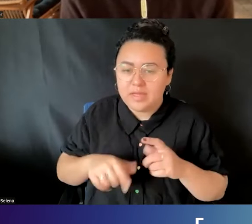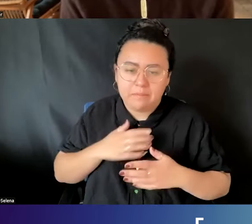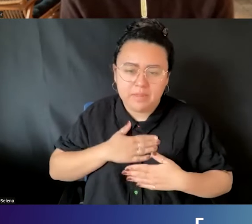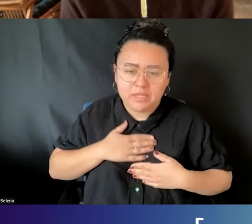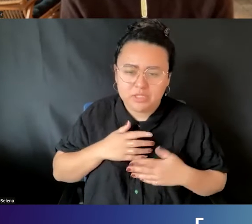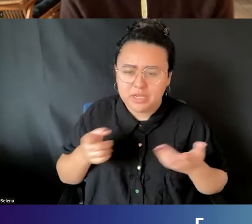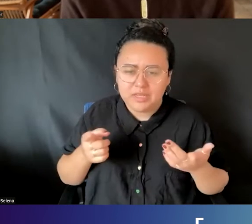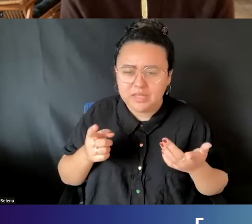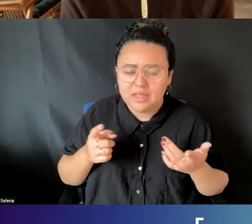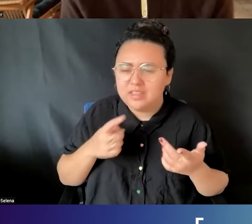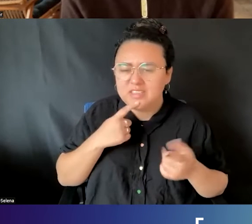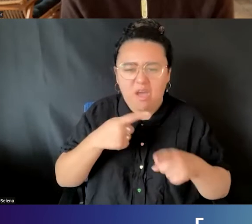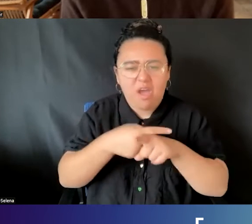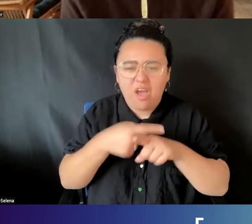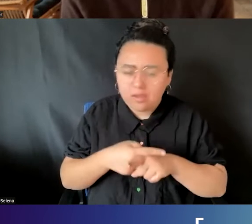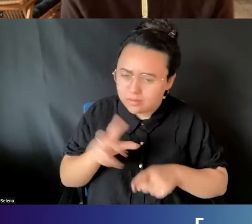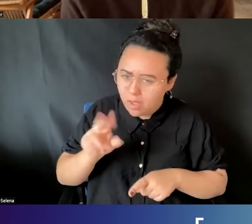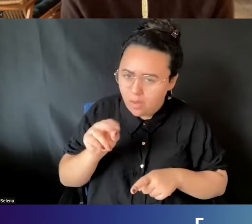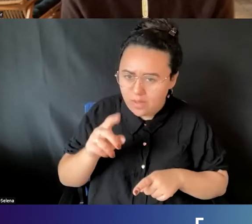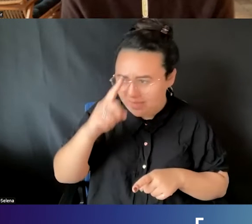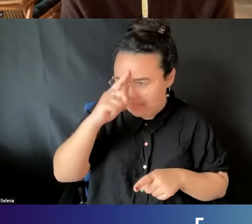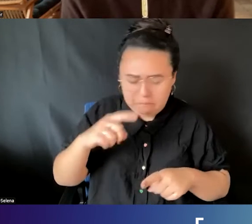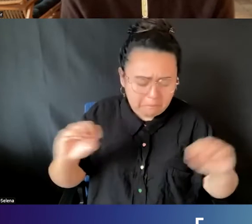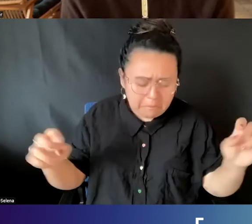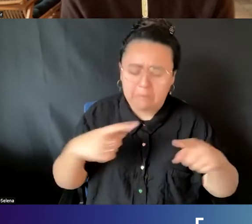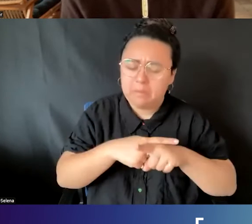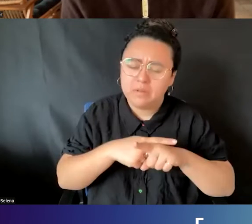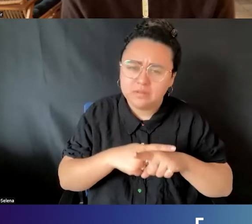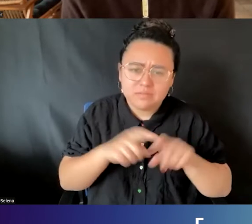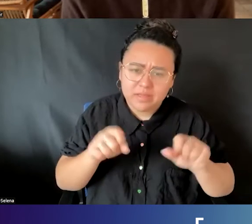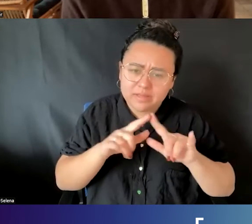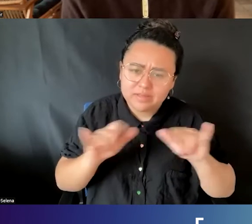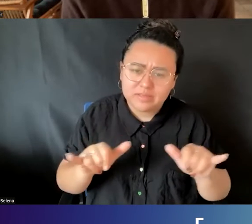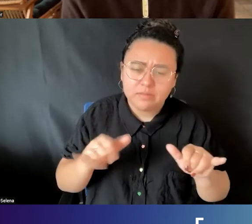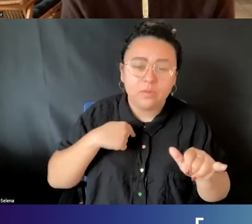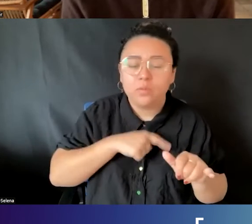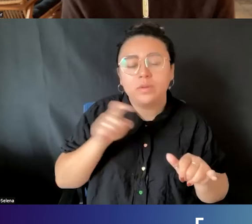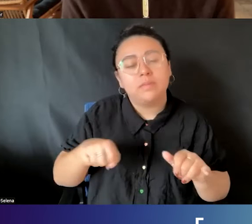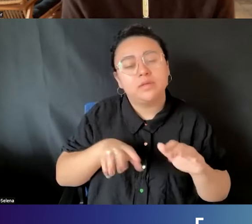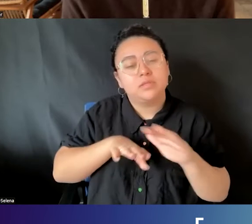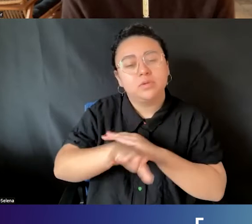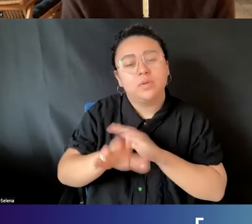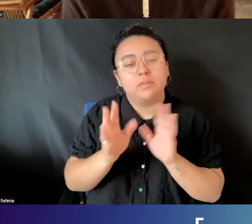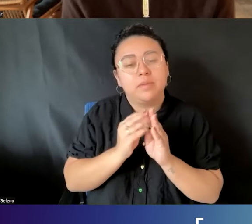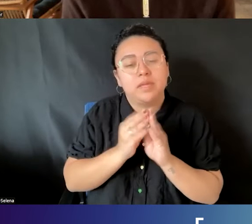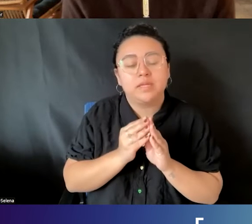we have to go into these meetings, especially when we're receiving kind of like pushback